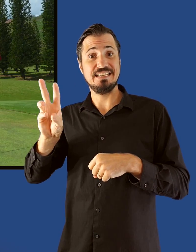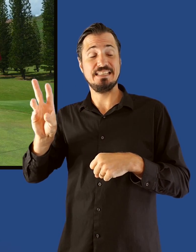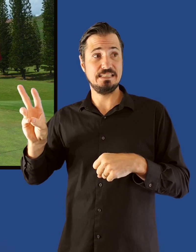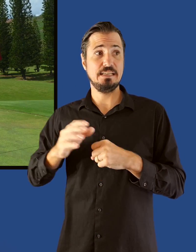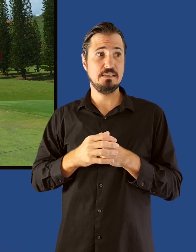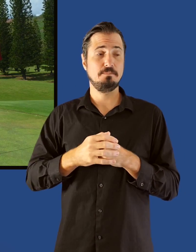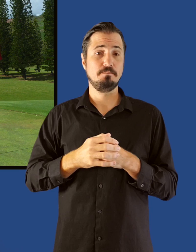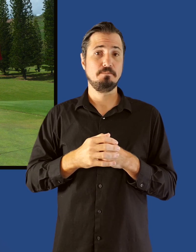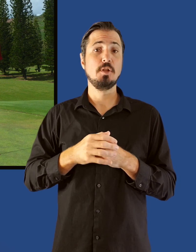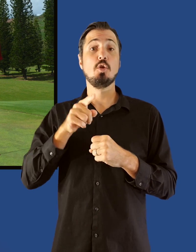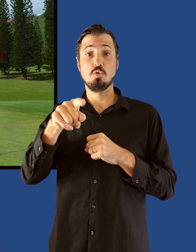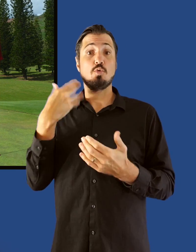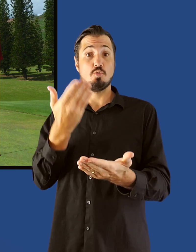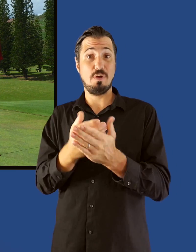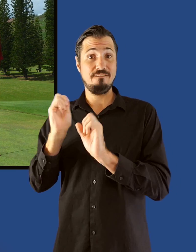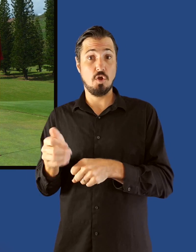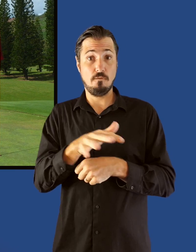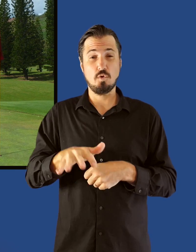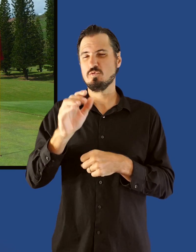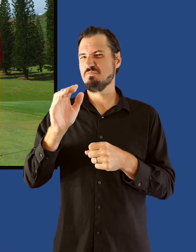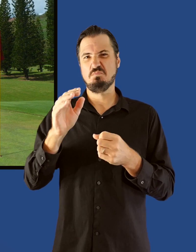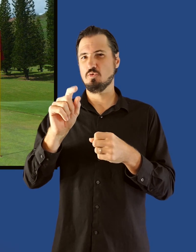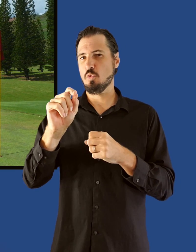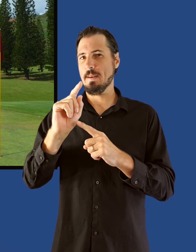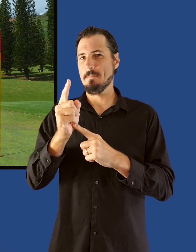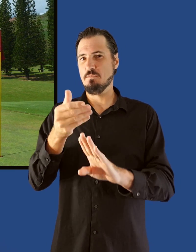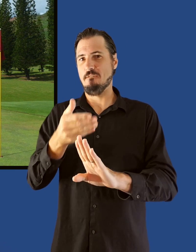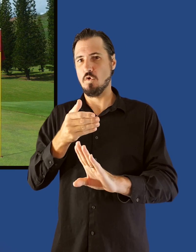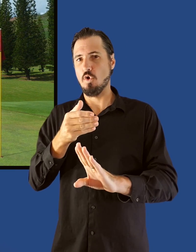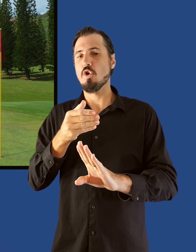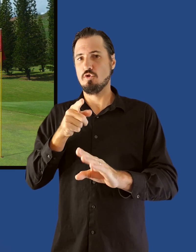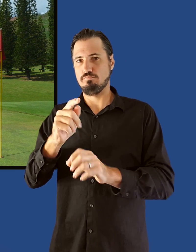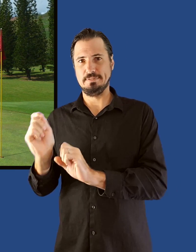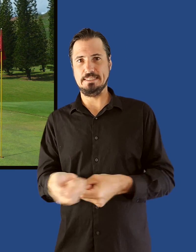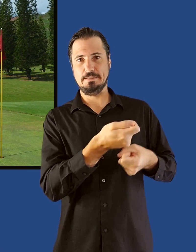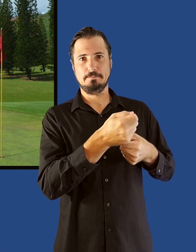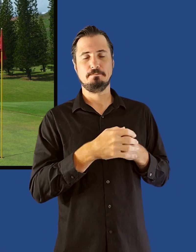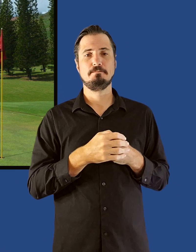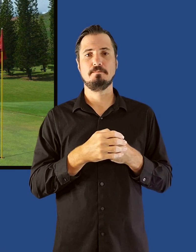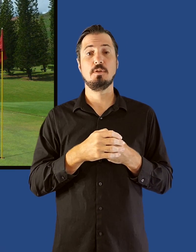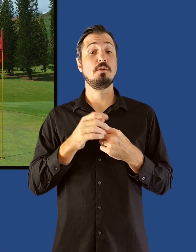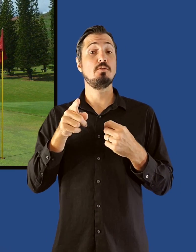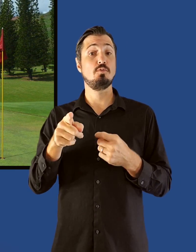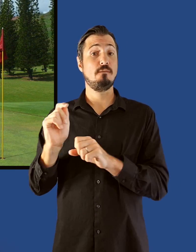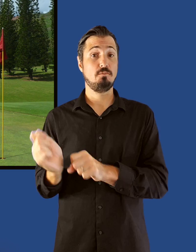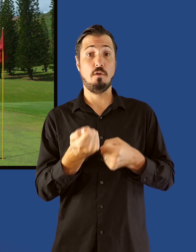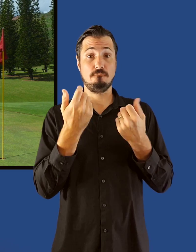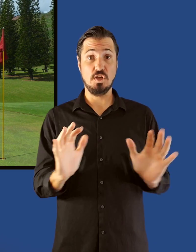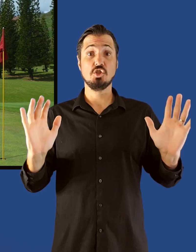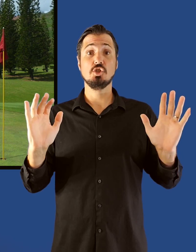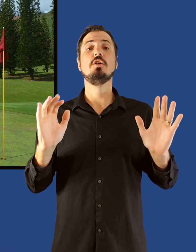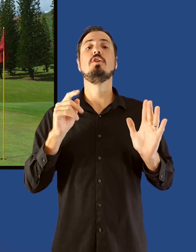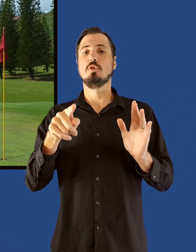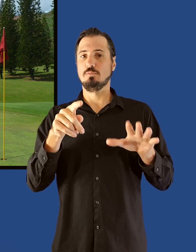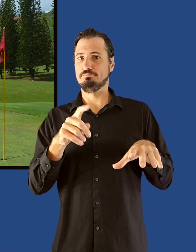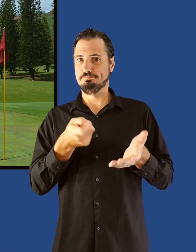Players should arrive to the course no sooner than 20 minutes before your reserved tee time, and must leave the premises immediately following the completion of your round of golf.